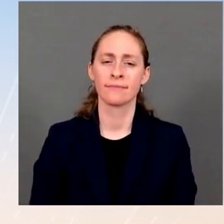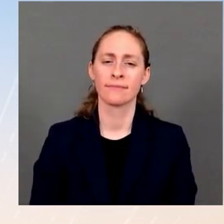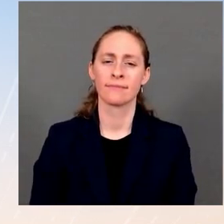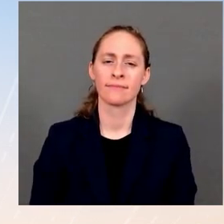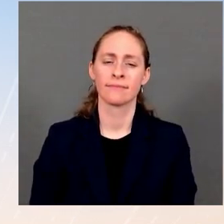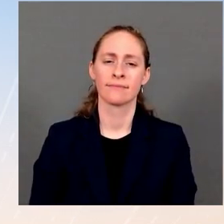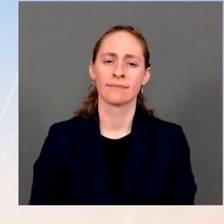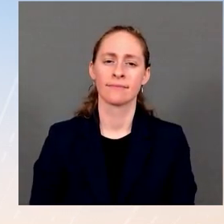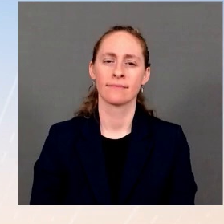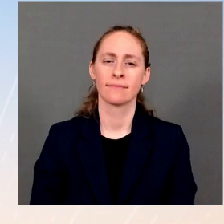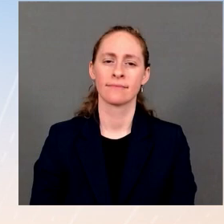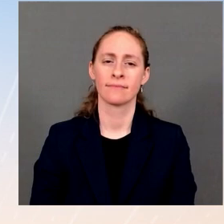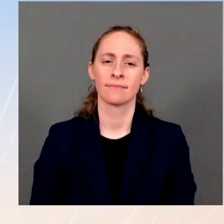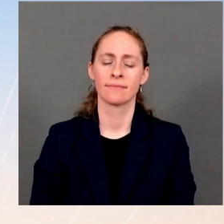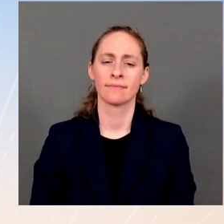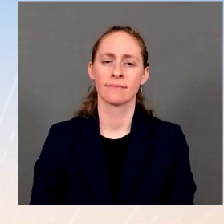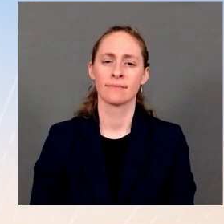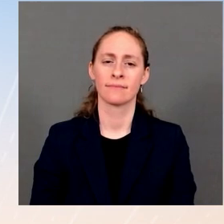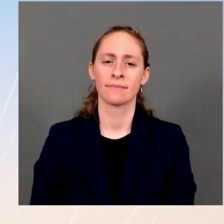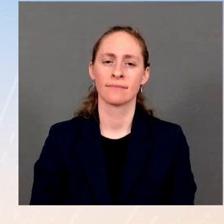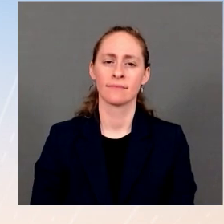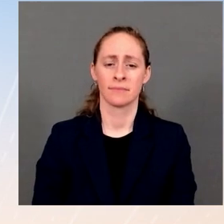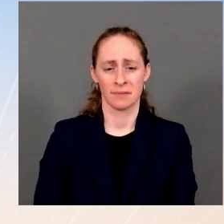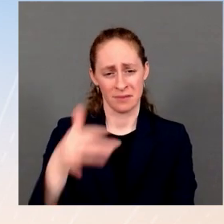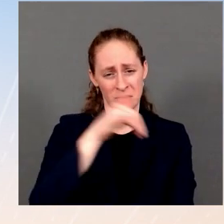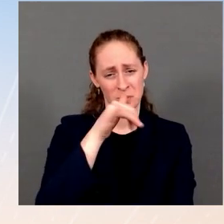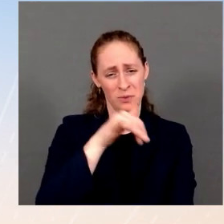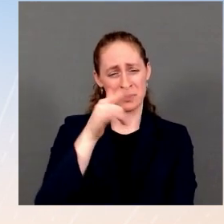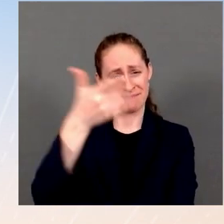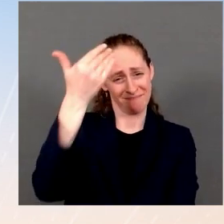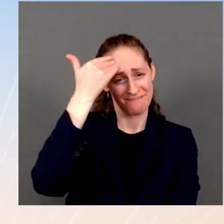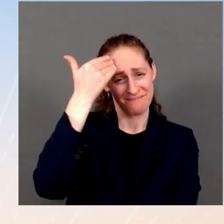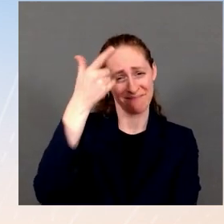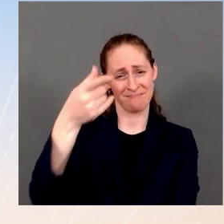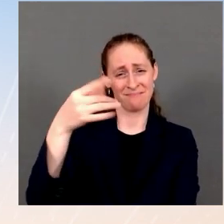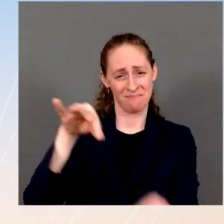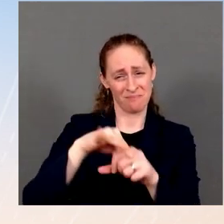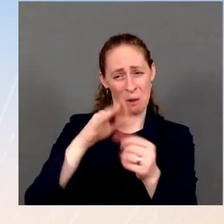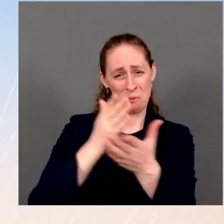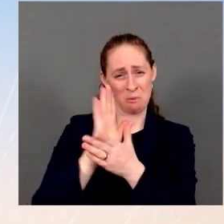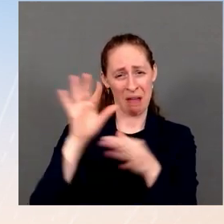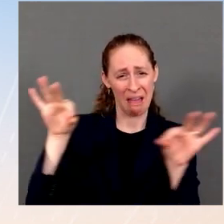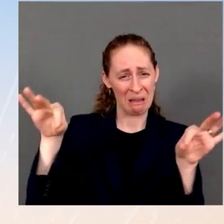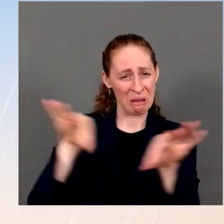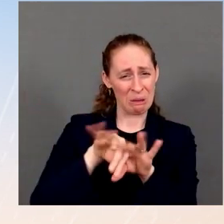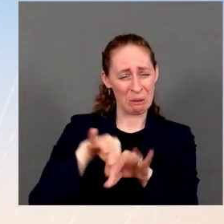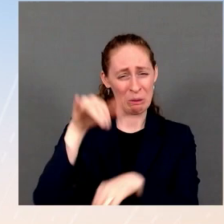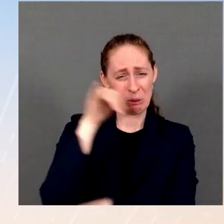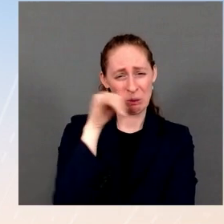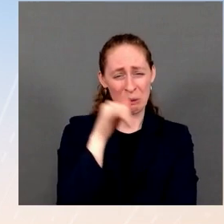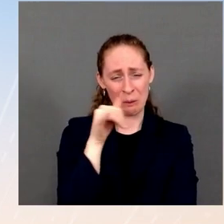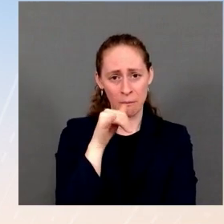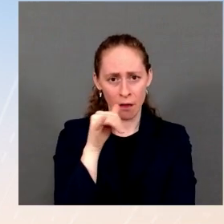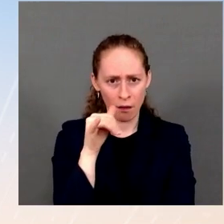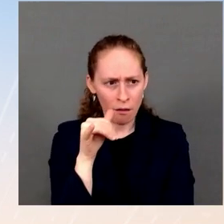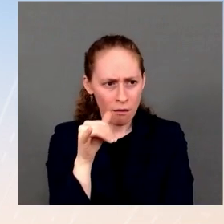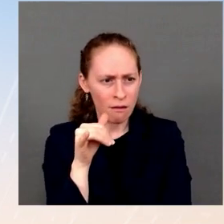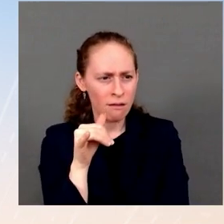Back Better, all these other things have taken a priority over voting rights -- like, that there has not been movement.